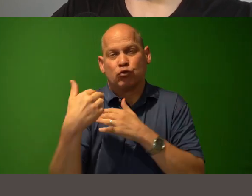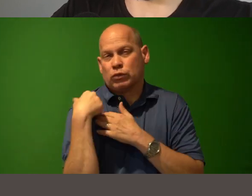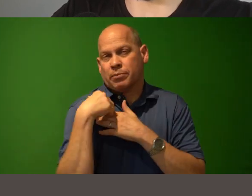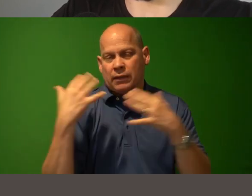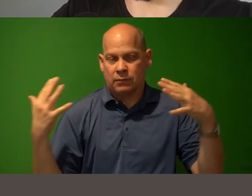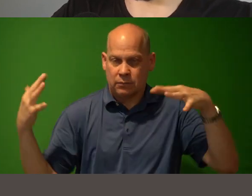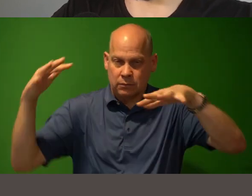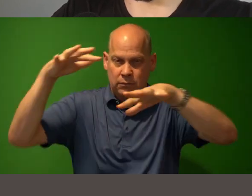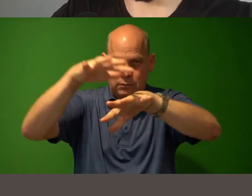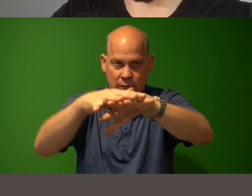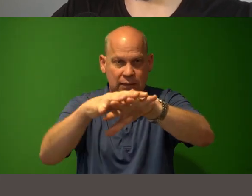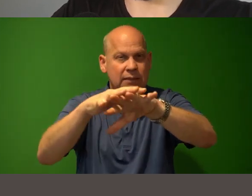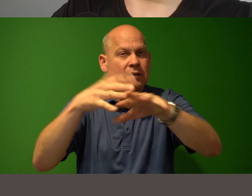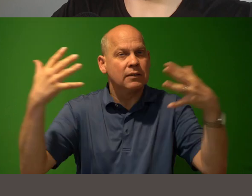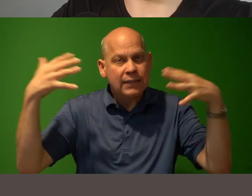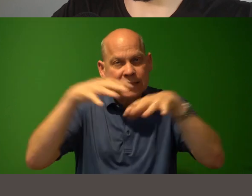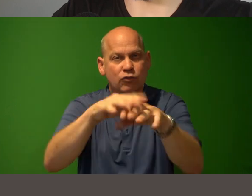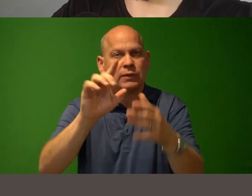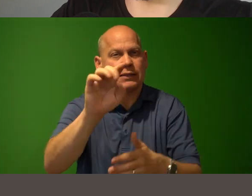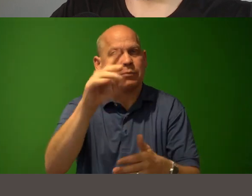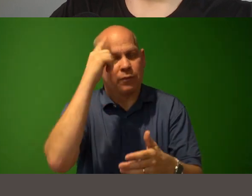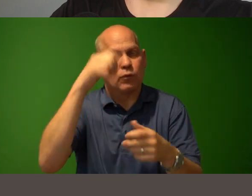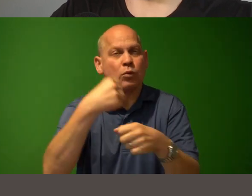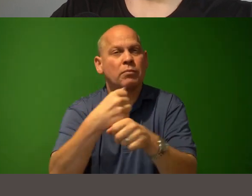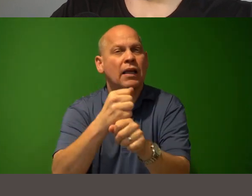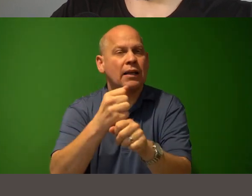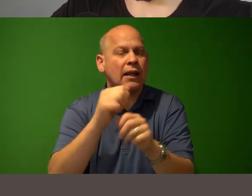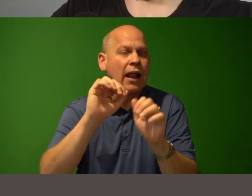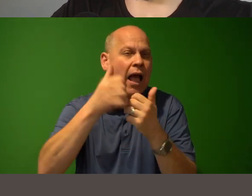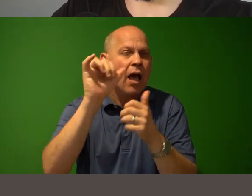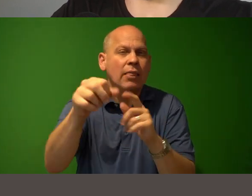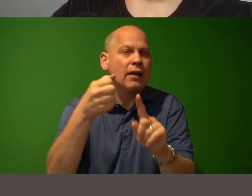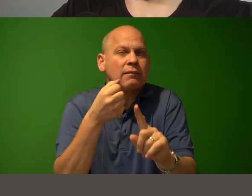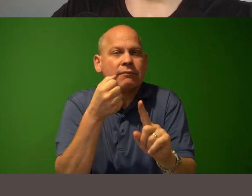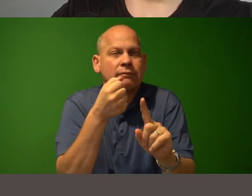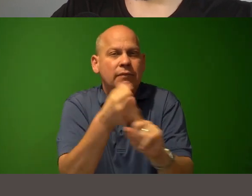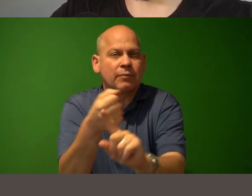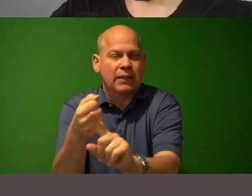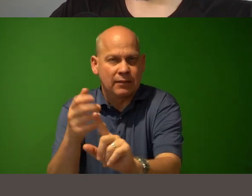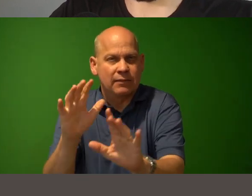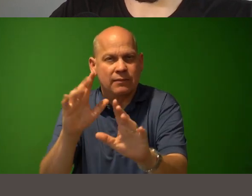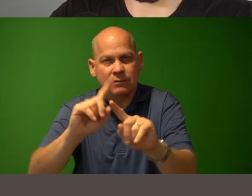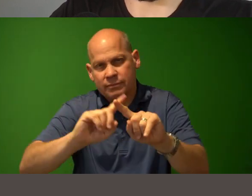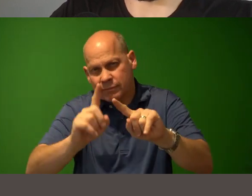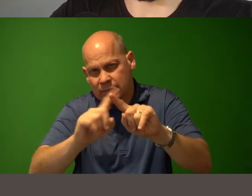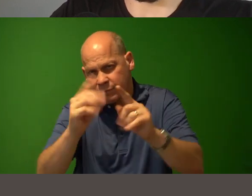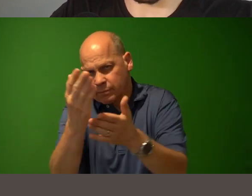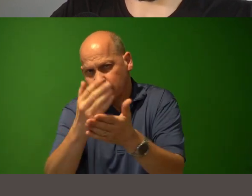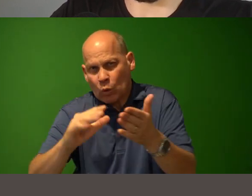into an integrated database for making and how that affects different aspects of different